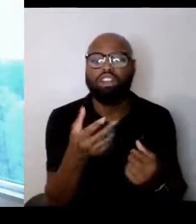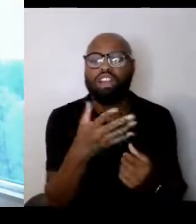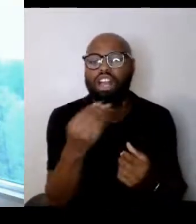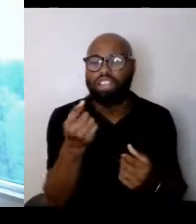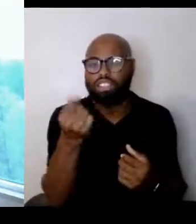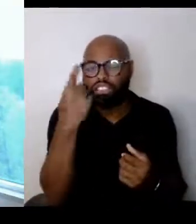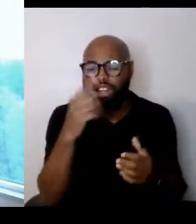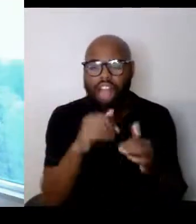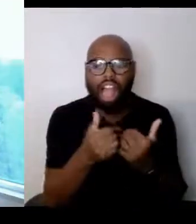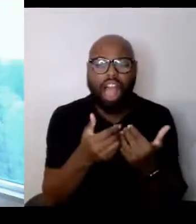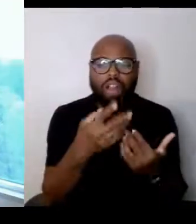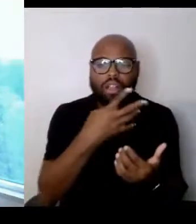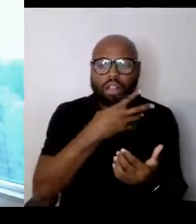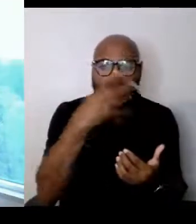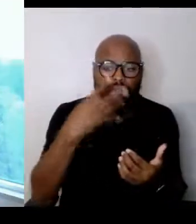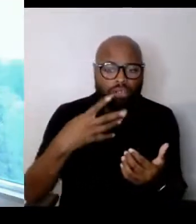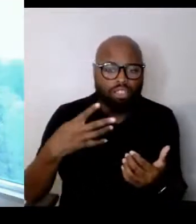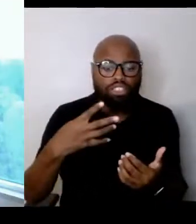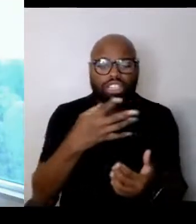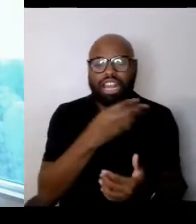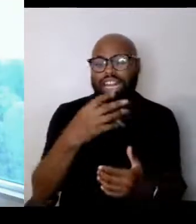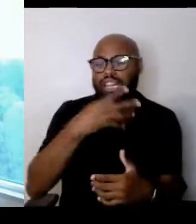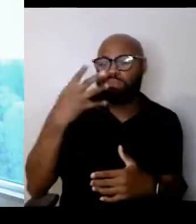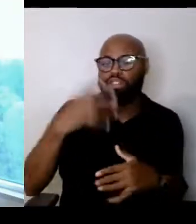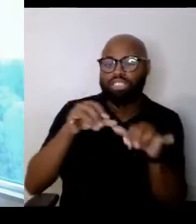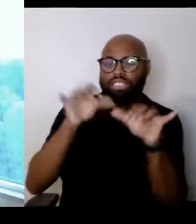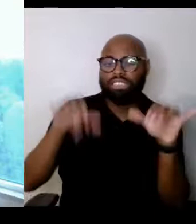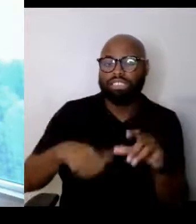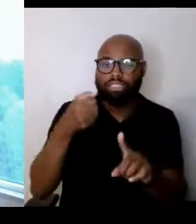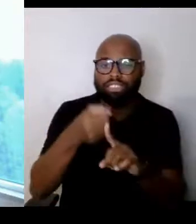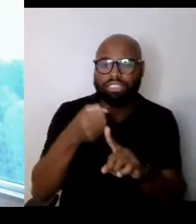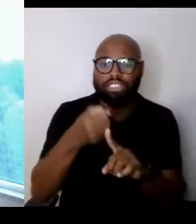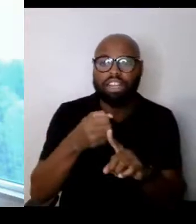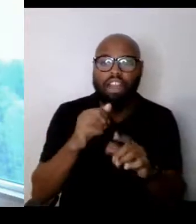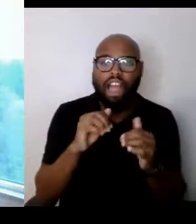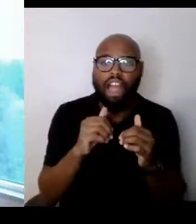and the immigration system has also really put us